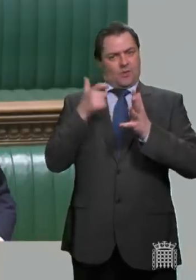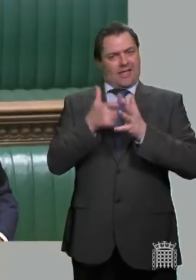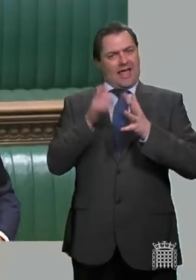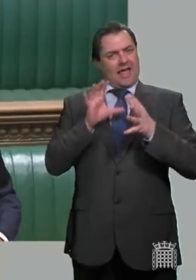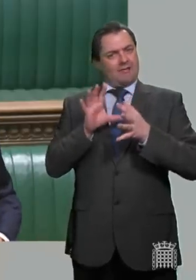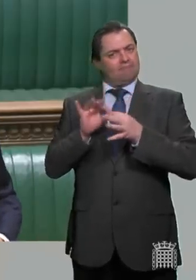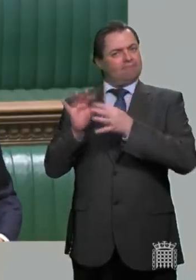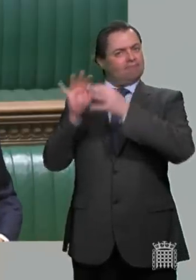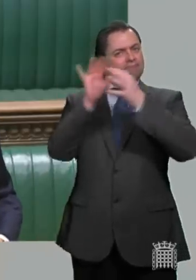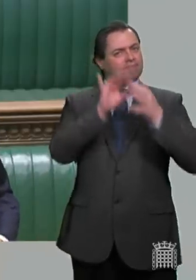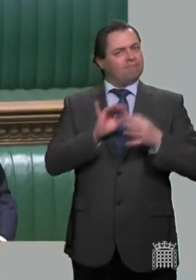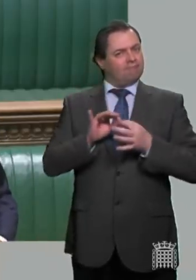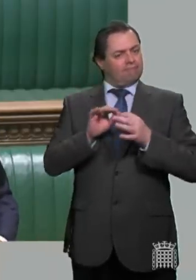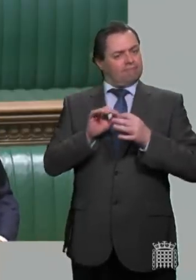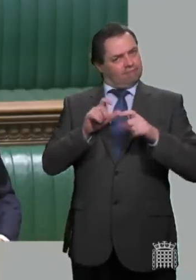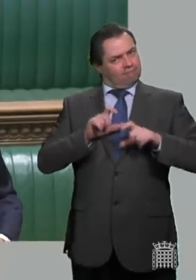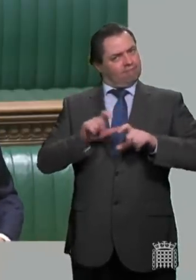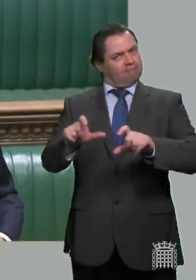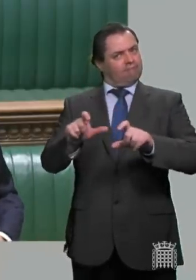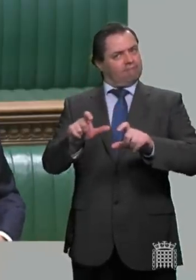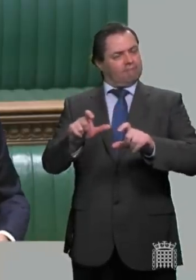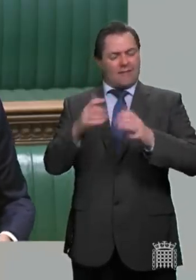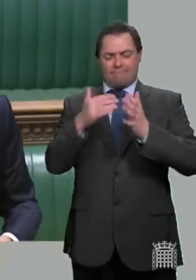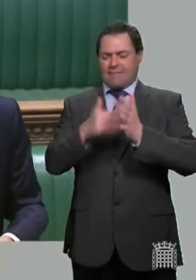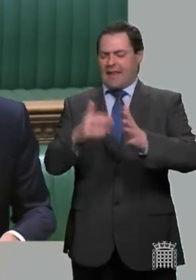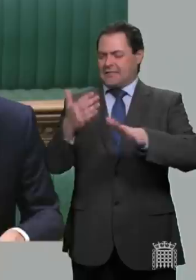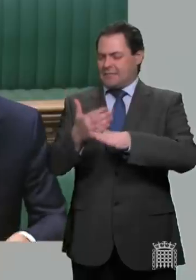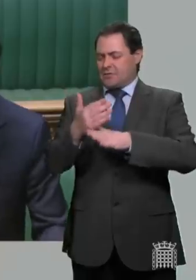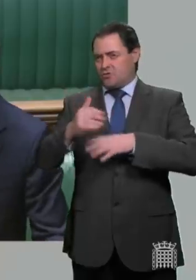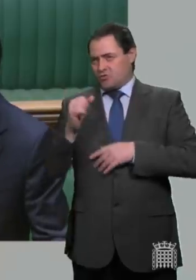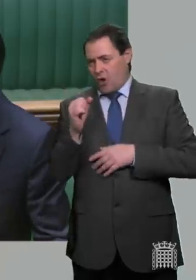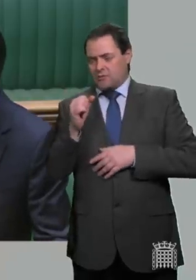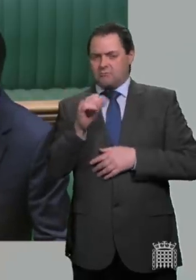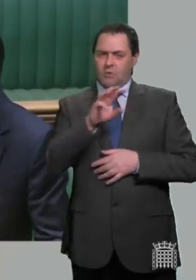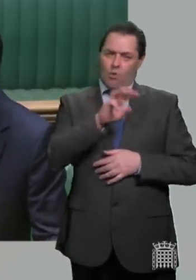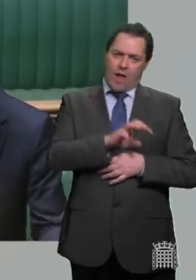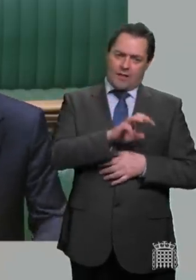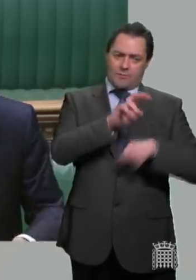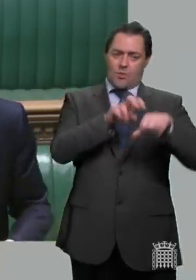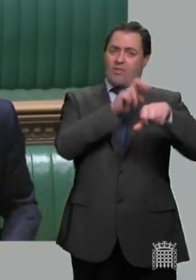and businesses in Scotland, Wales and Northern Ireland have contributed to and benefited from